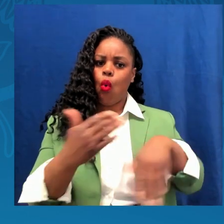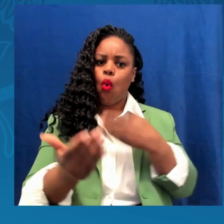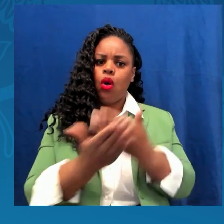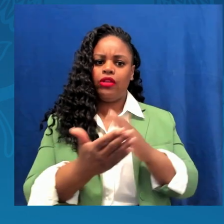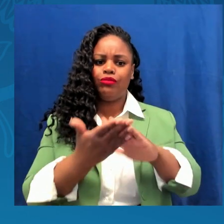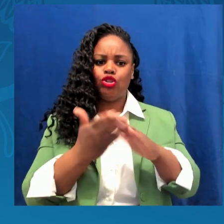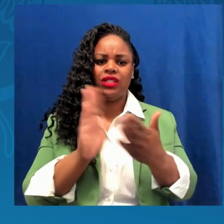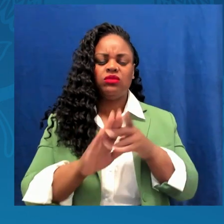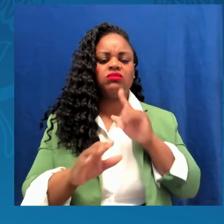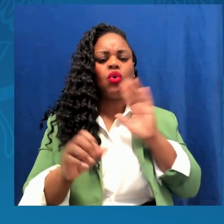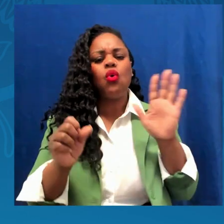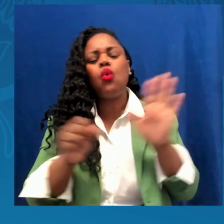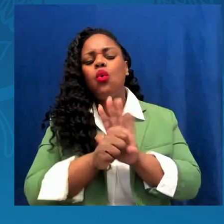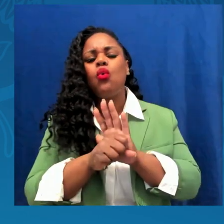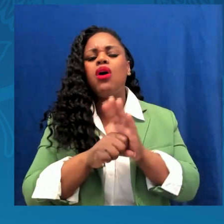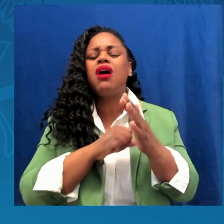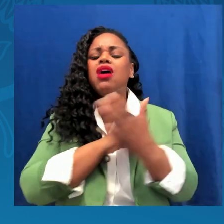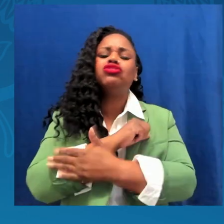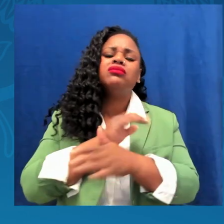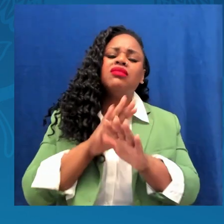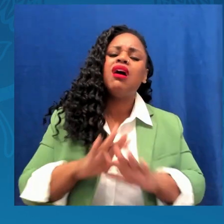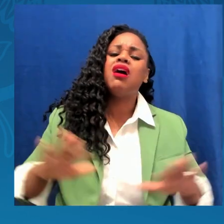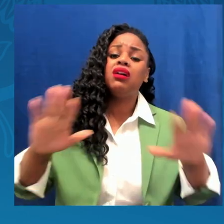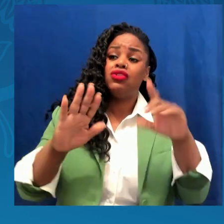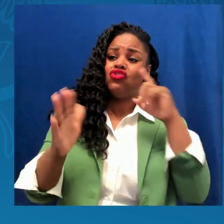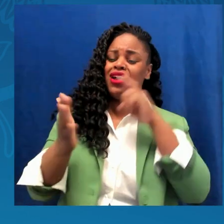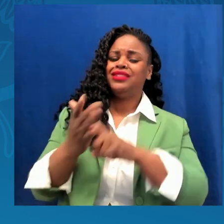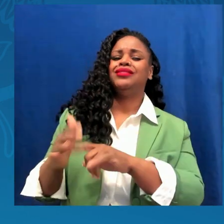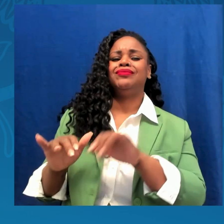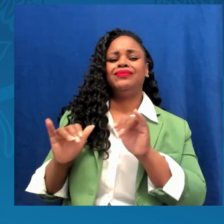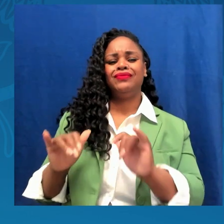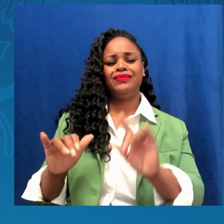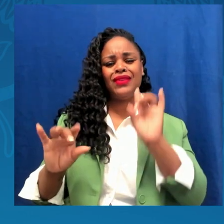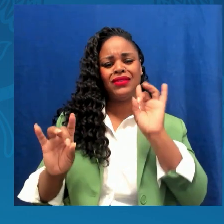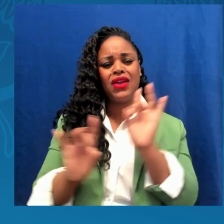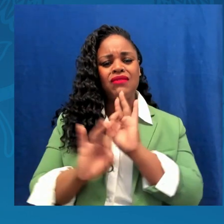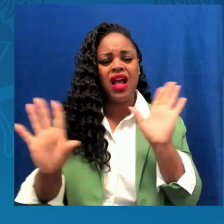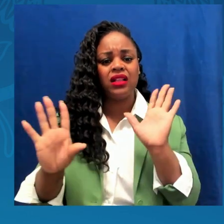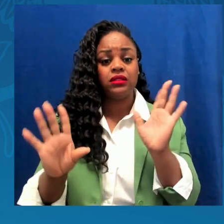when we witnessed the violence and the hate that was displayed that day